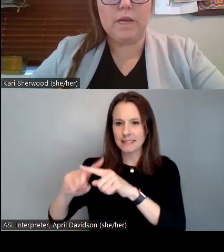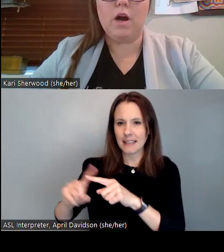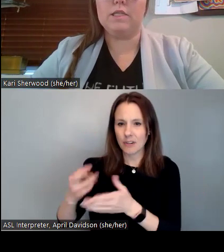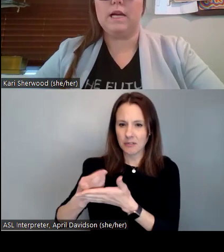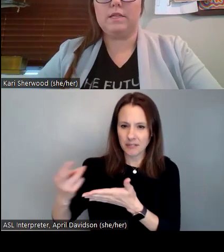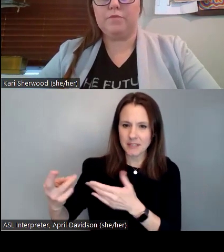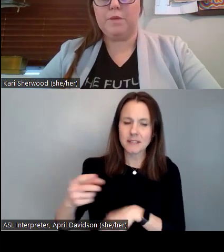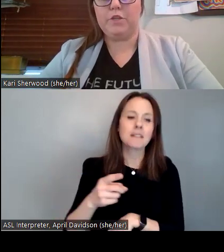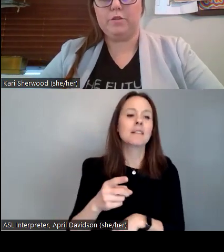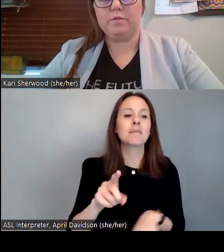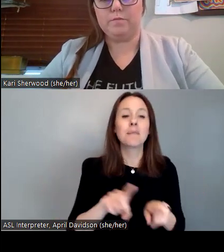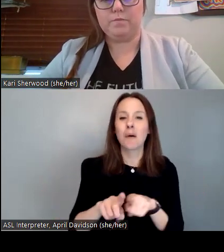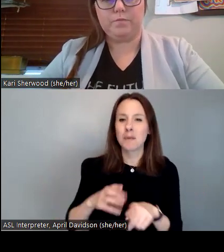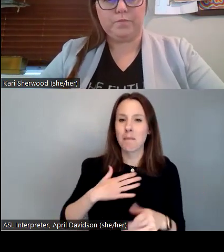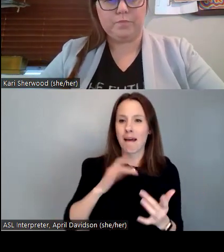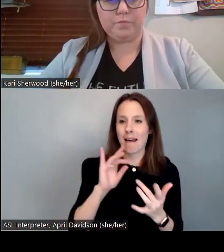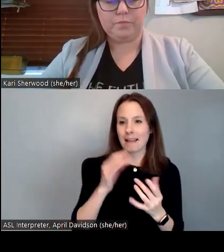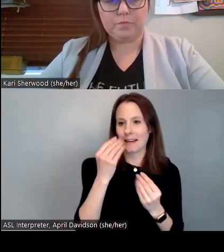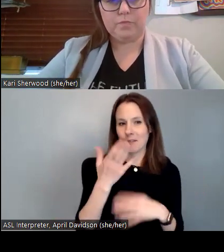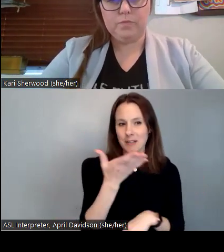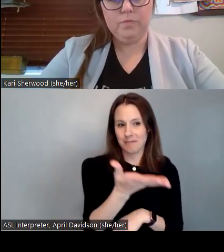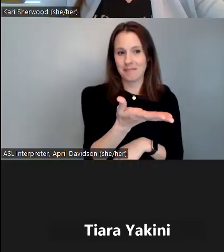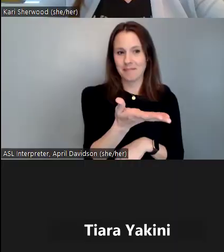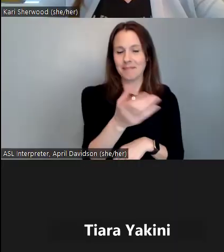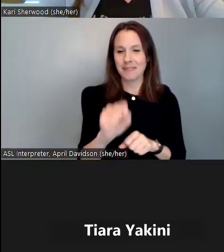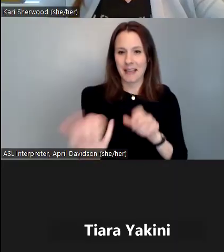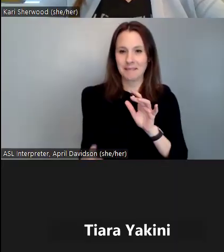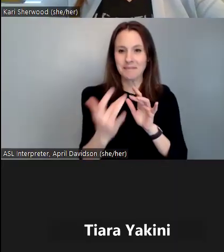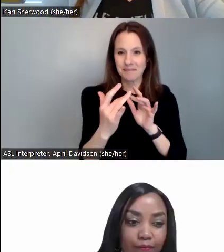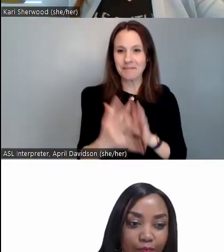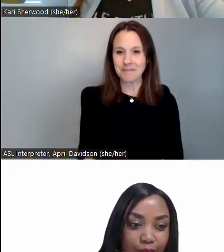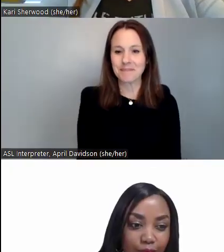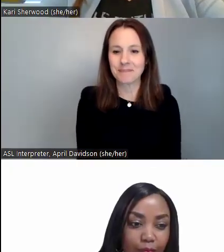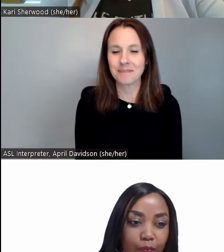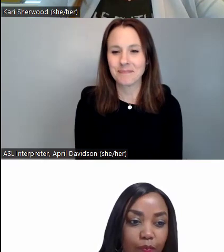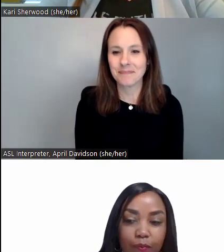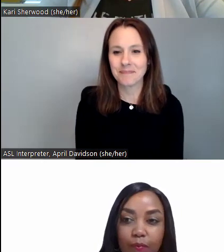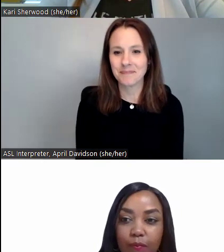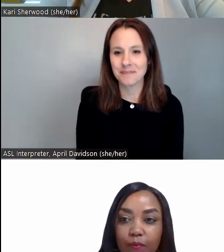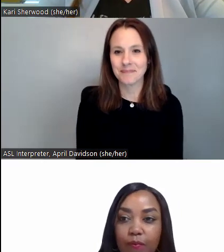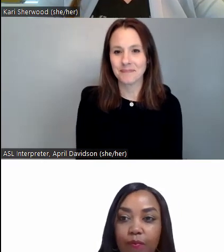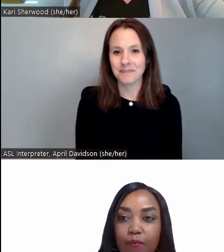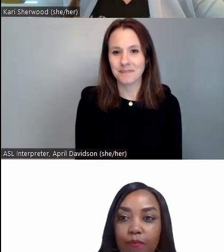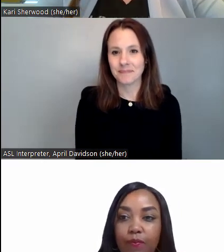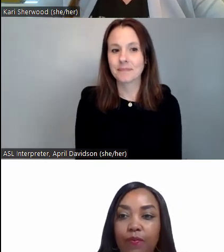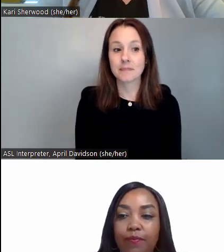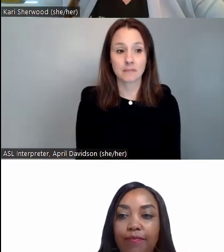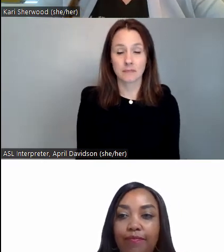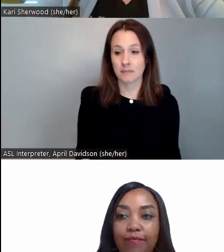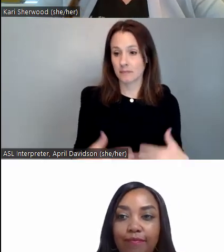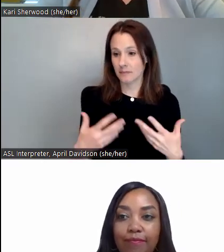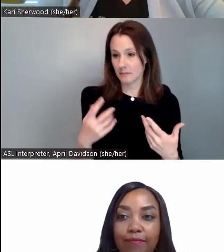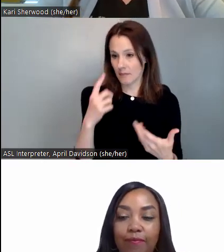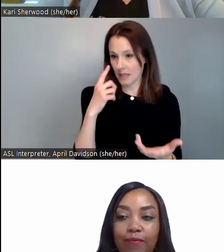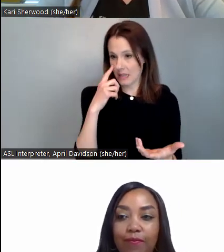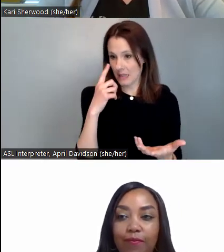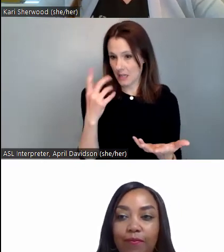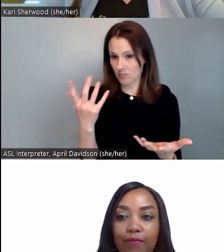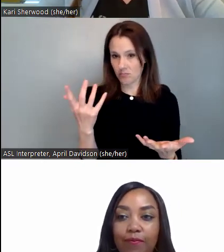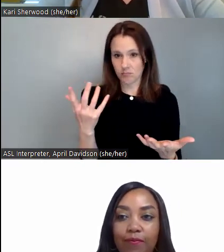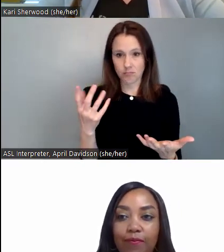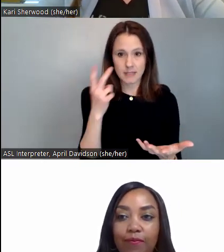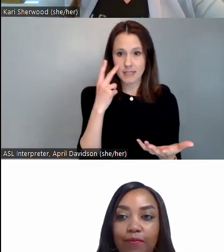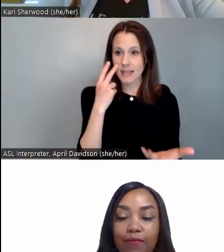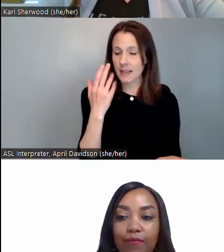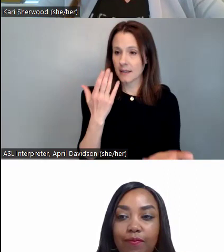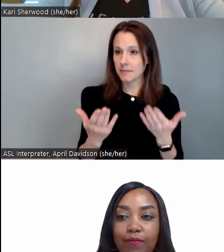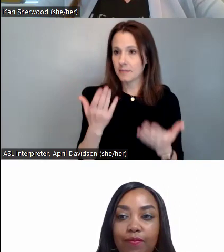contact information. And I think we can see if there's